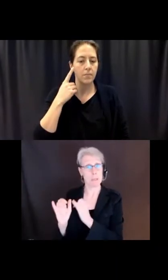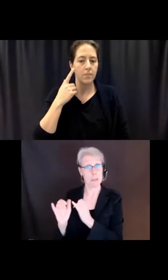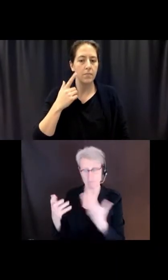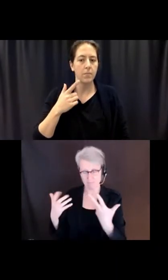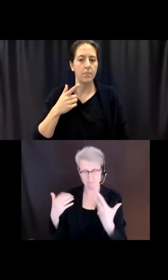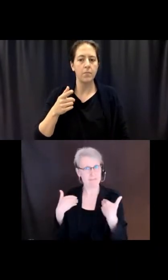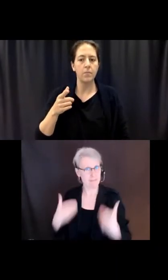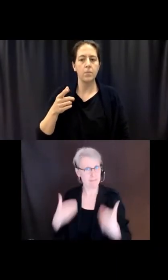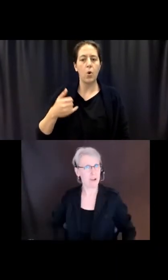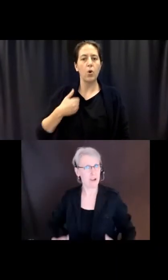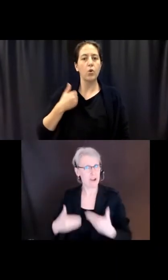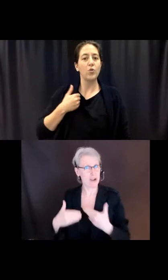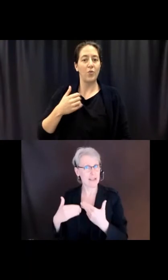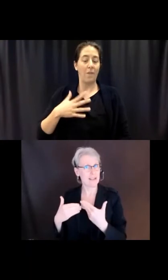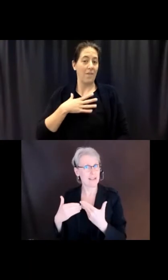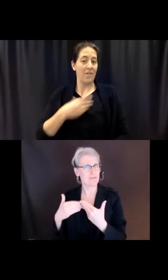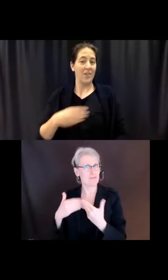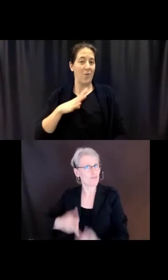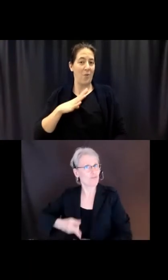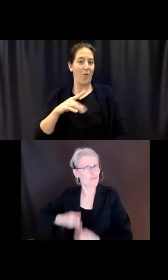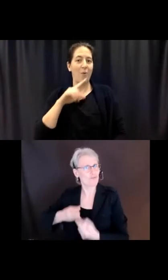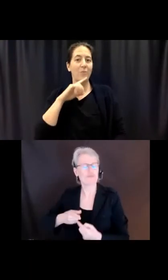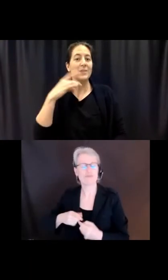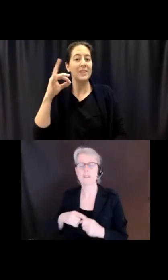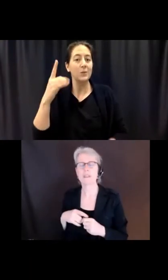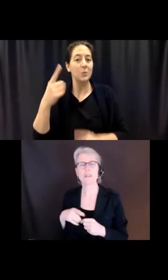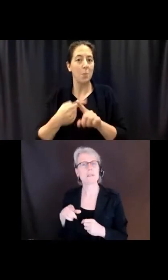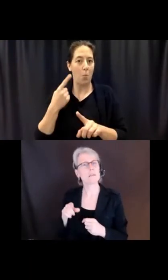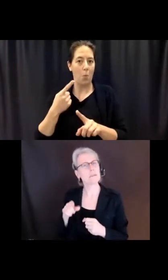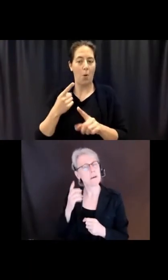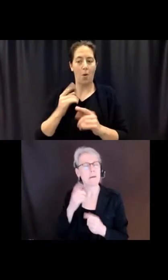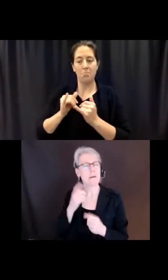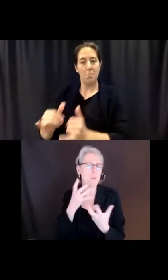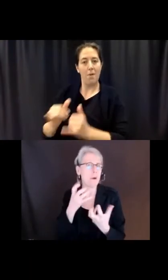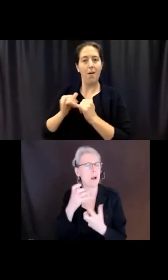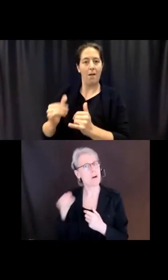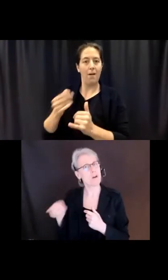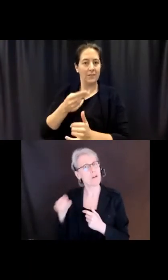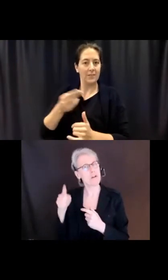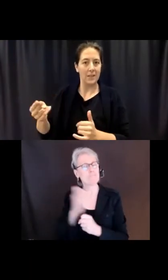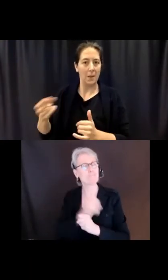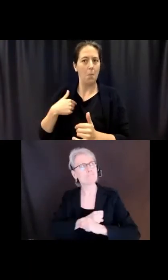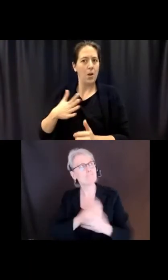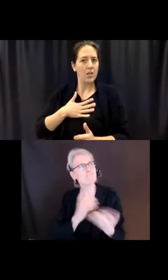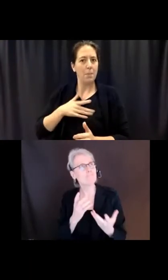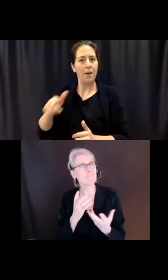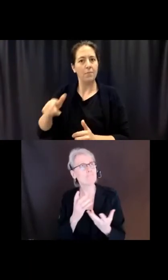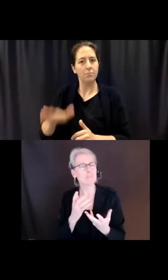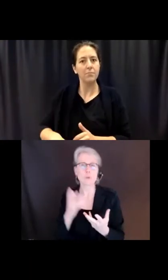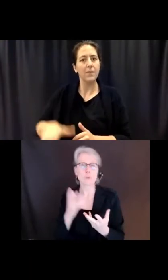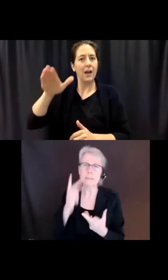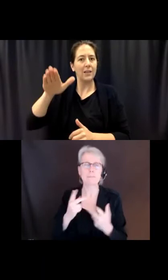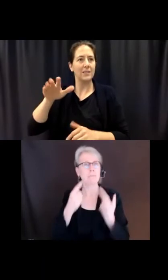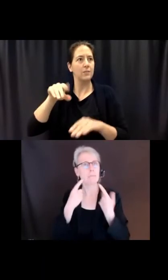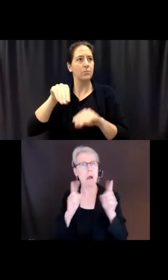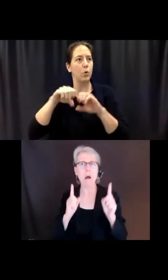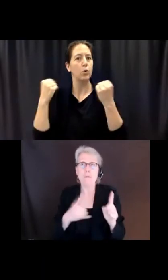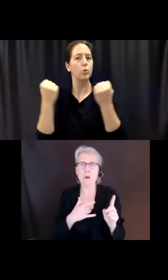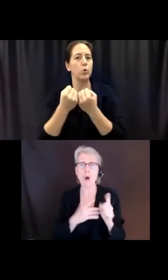LIKE TO SEE HER GROWING UP IN A SOCIETY THAT IS MORE INCLUSIVE.